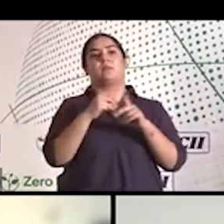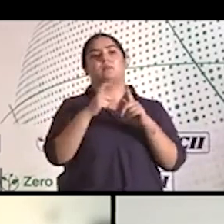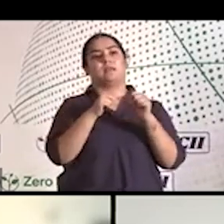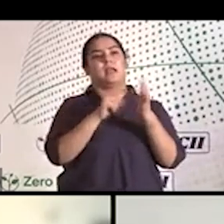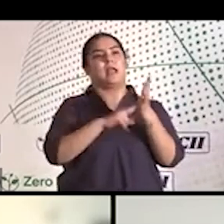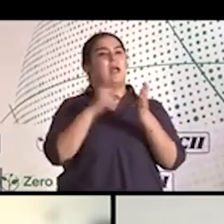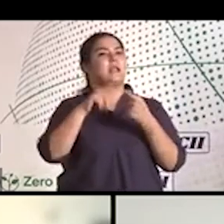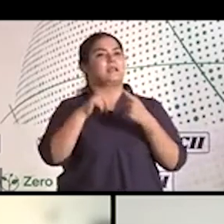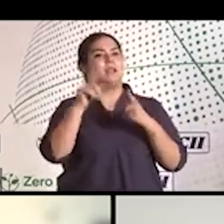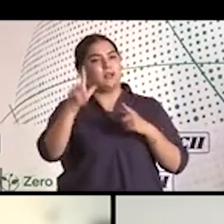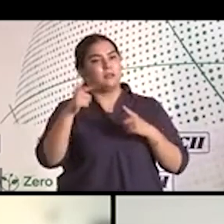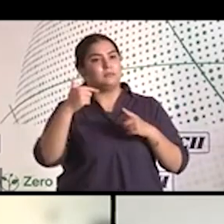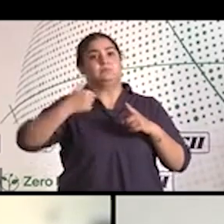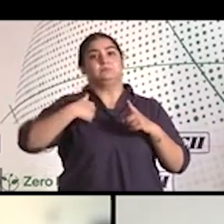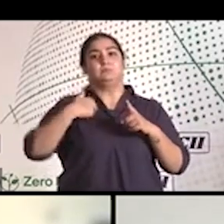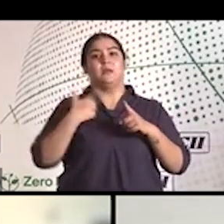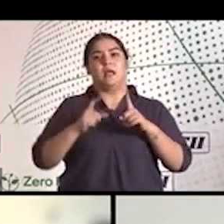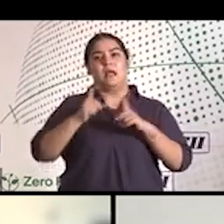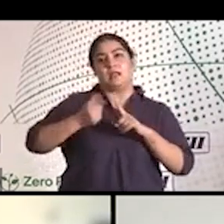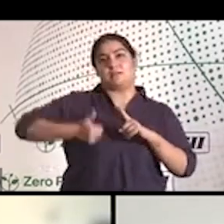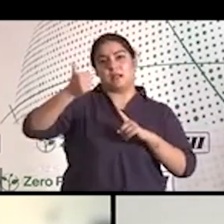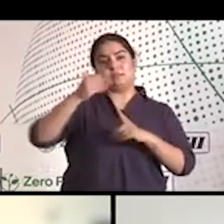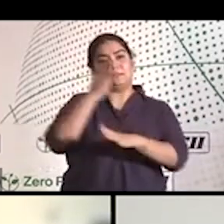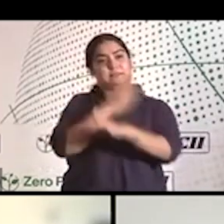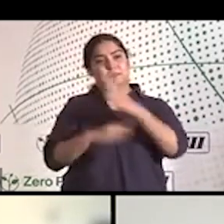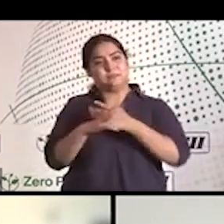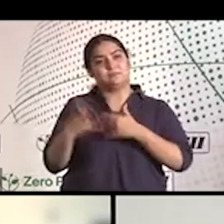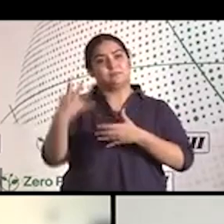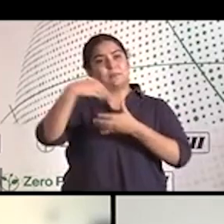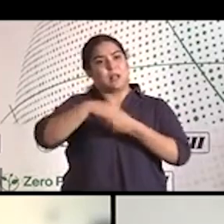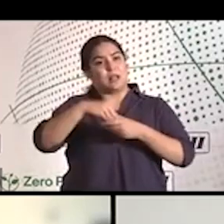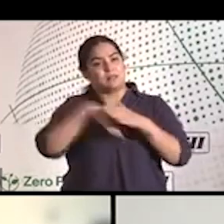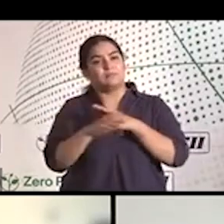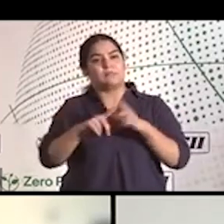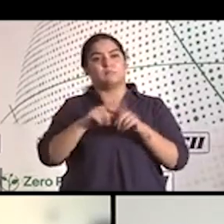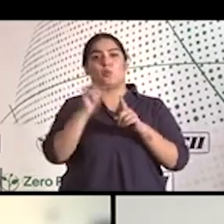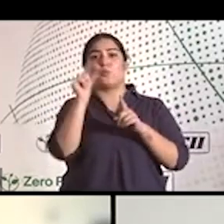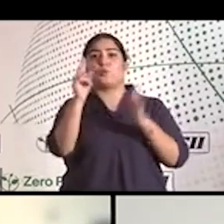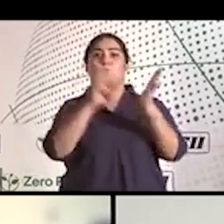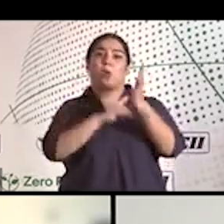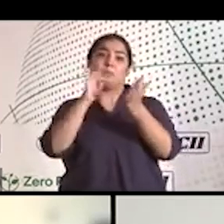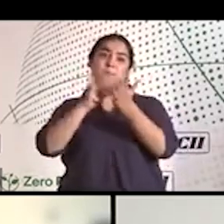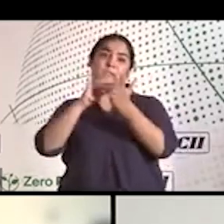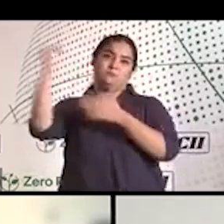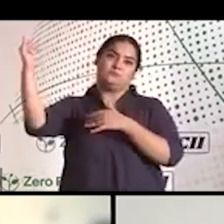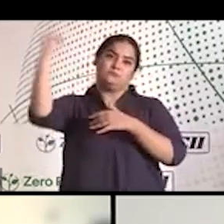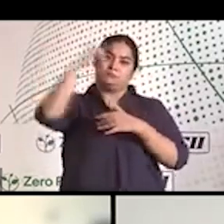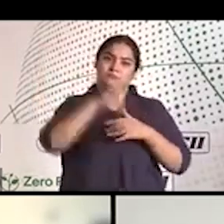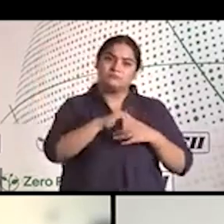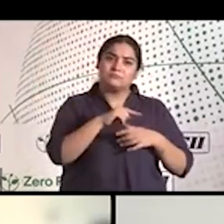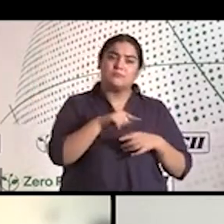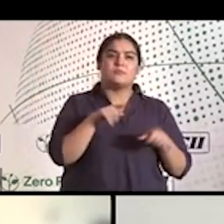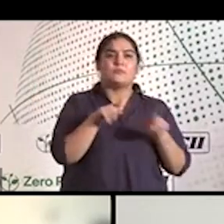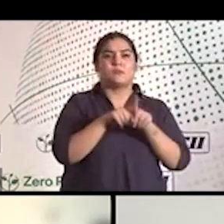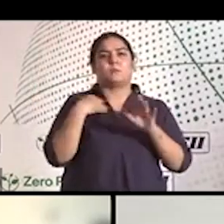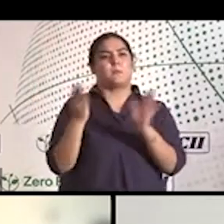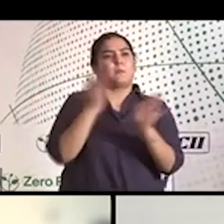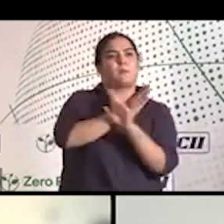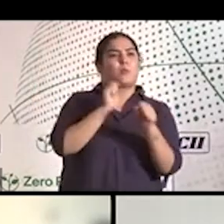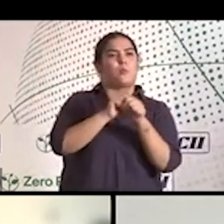I am the director of disability Policy at the Harkin Institute from the United States. My professional background is as an attorney,